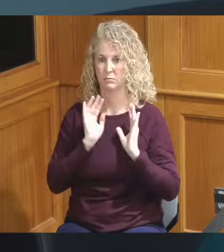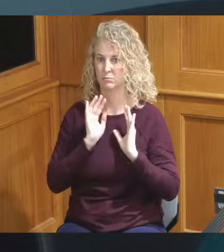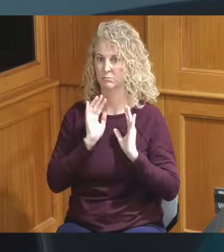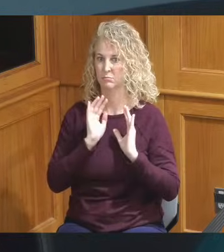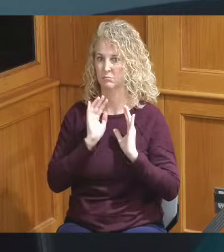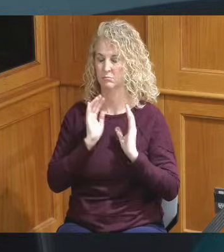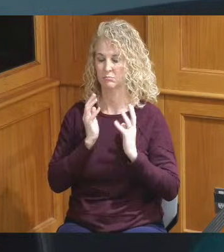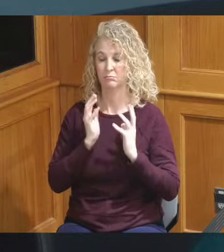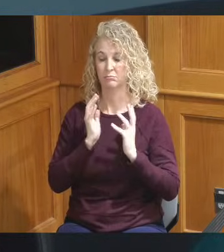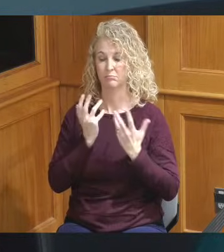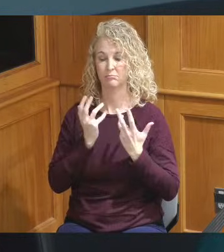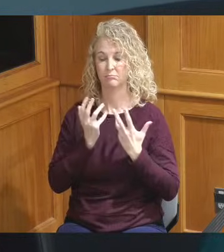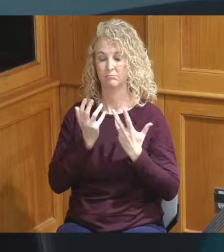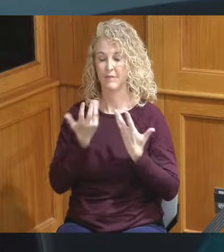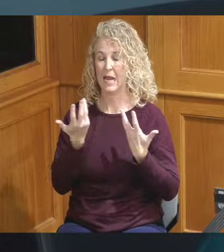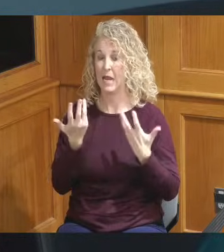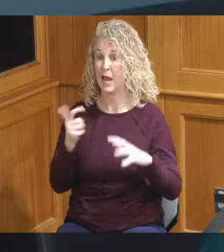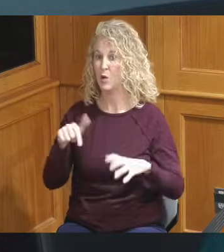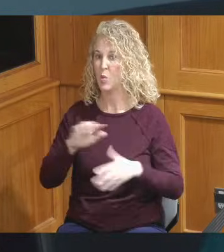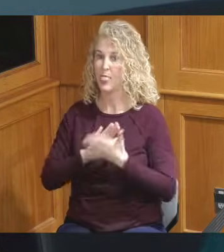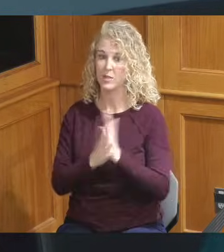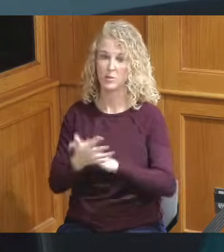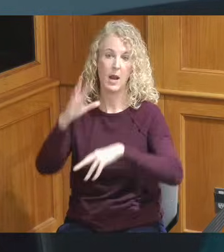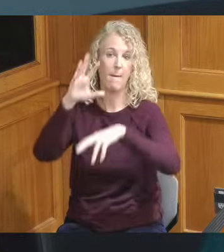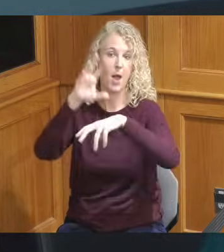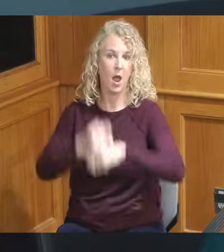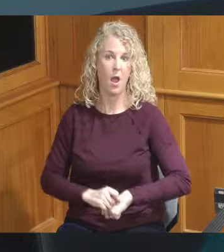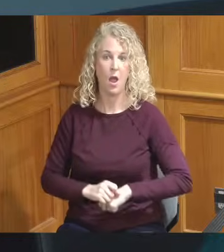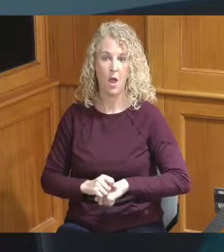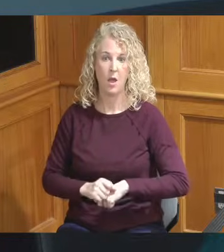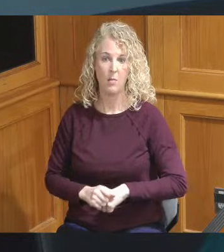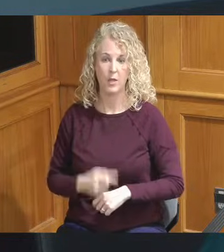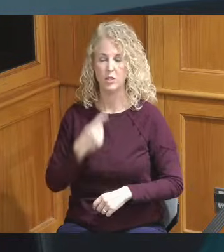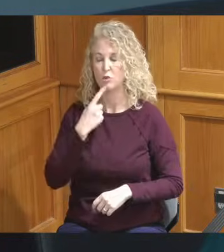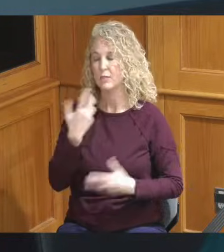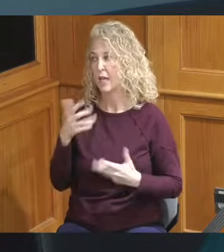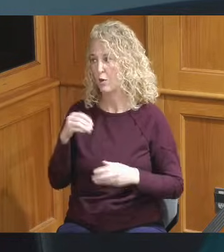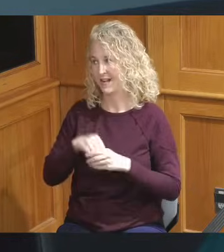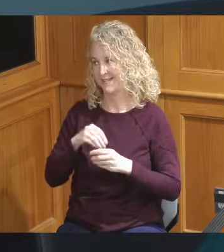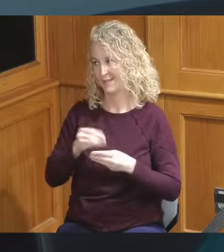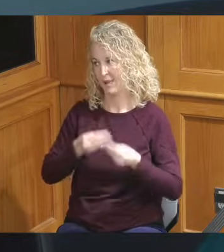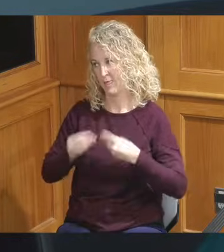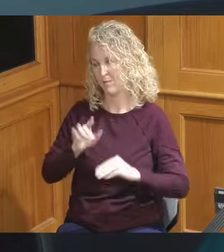don't want to become a habit of change orders. I know you said us within the budget this time. but